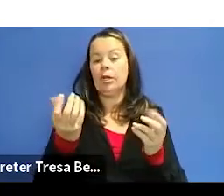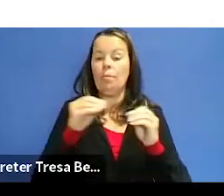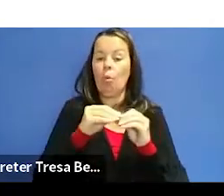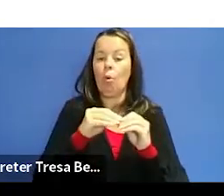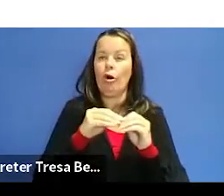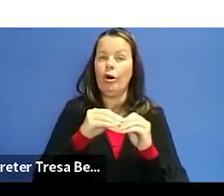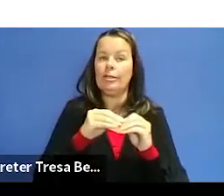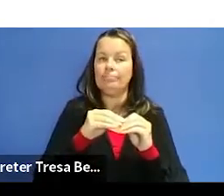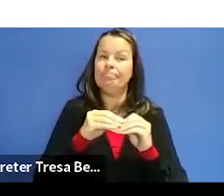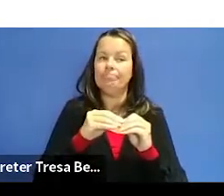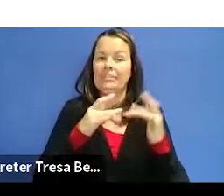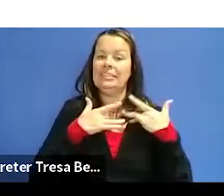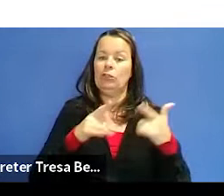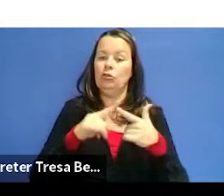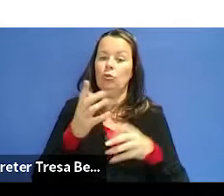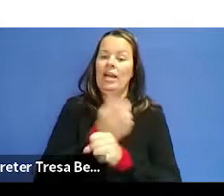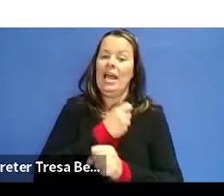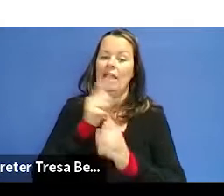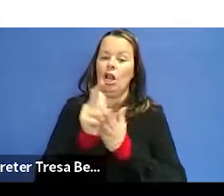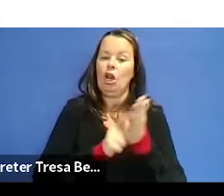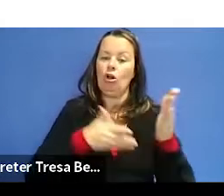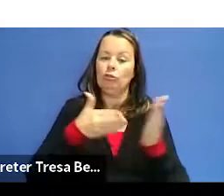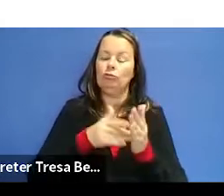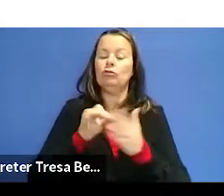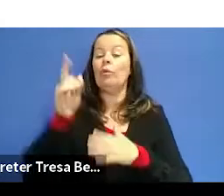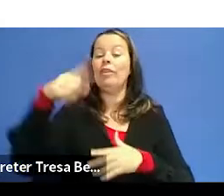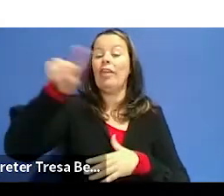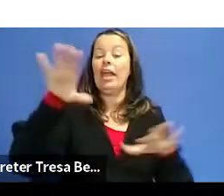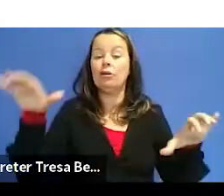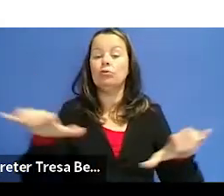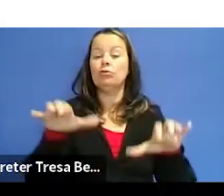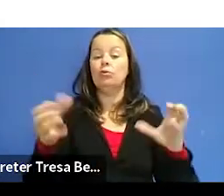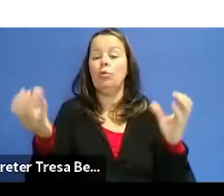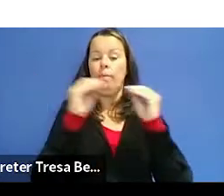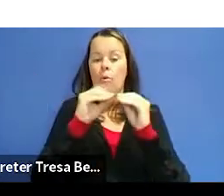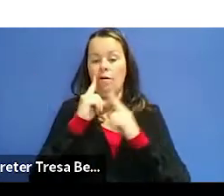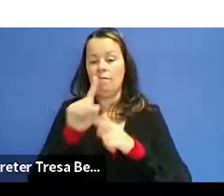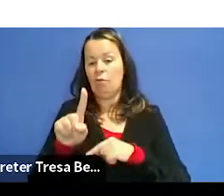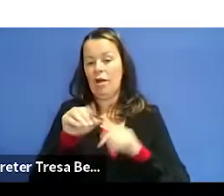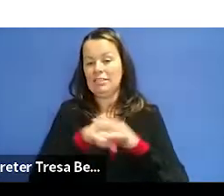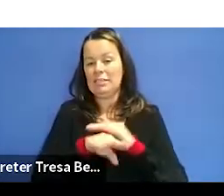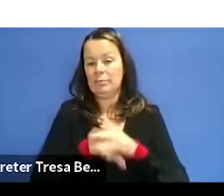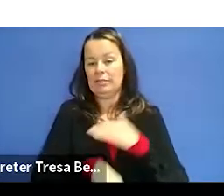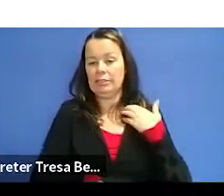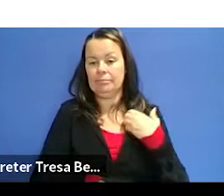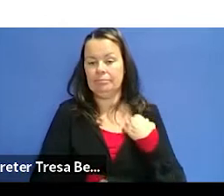So for those reasons, maybe doing more for accessibility. Dusty Levenberg: Dennis, can you walk us through how we tested for